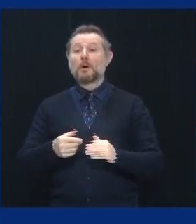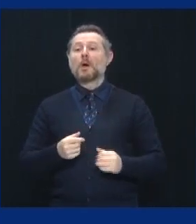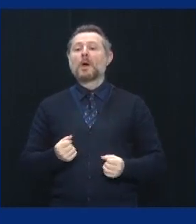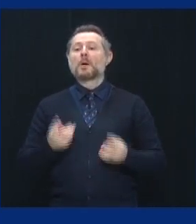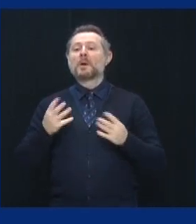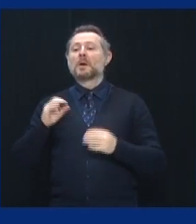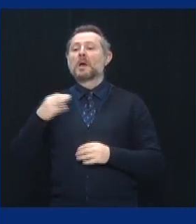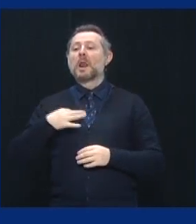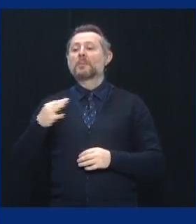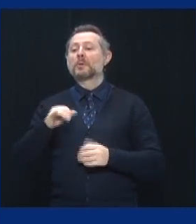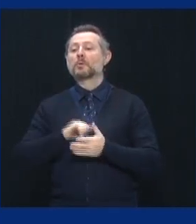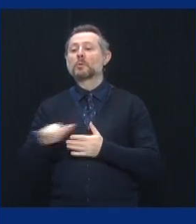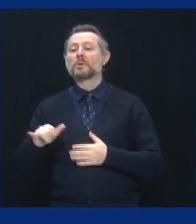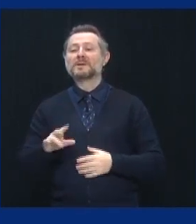PROPORTION HERE, 240,000 DOSAGES